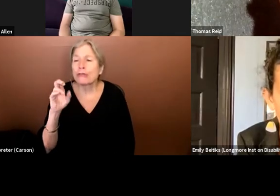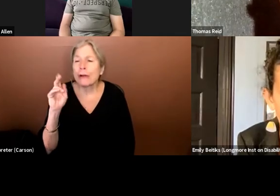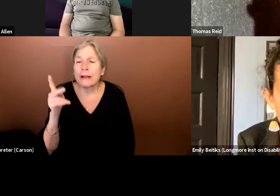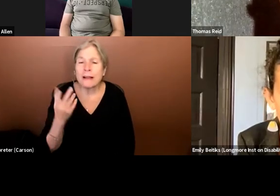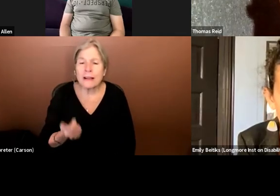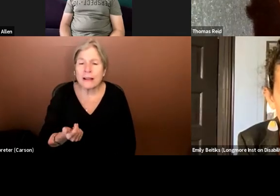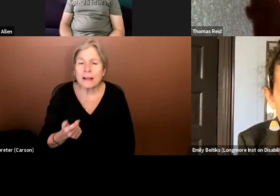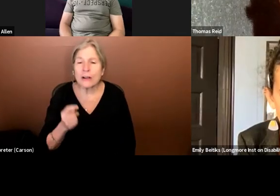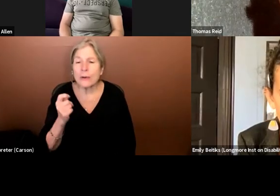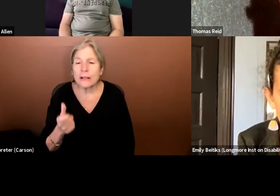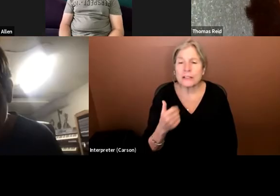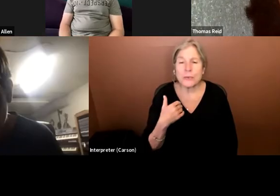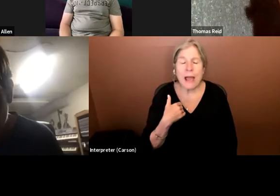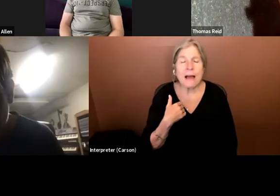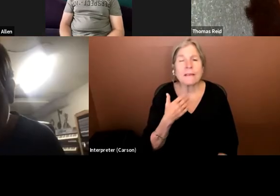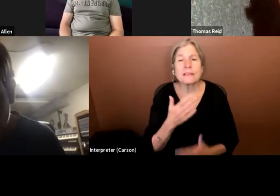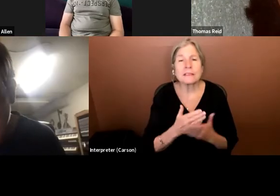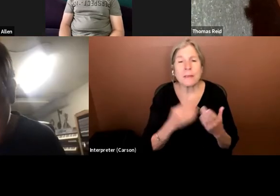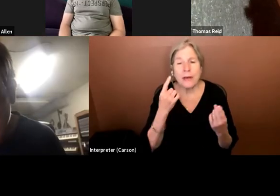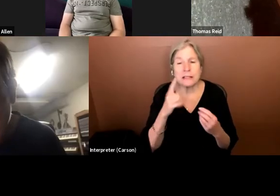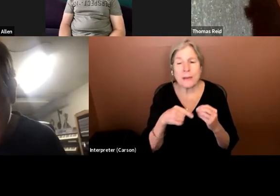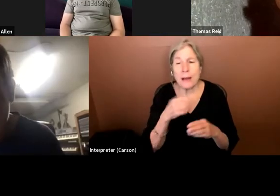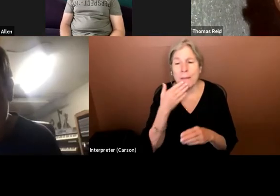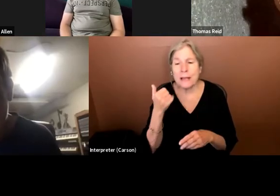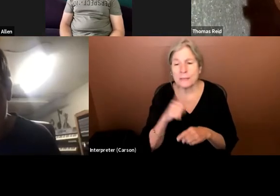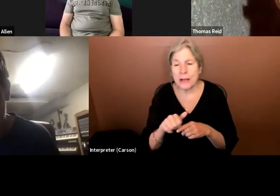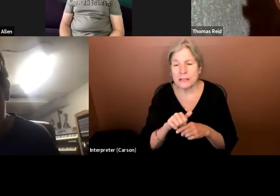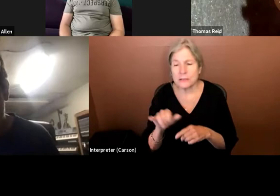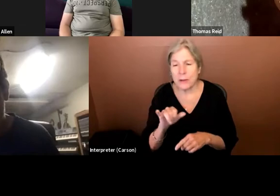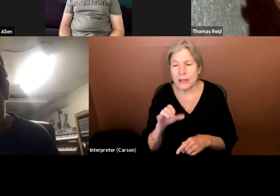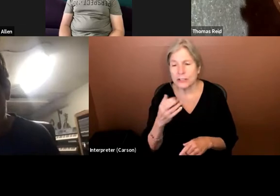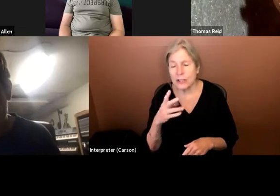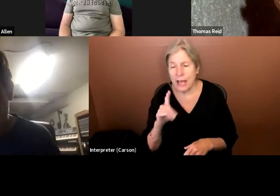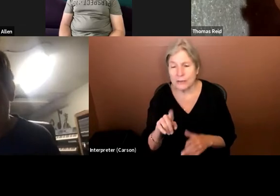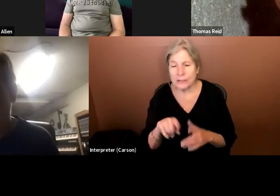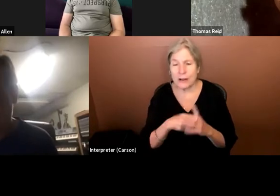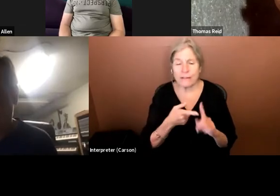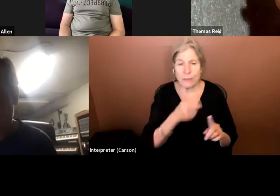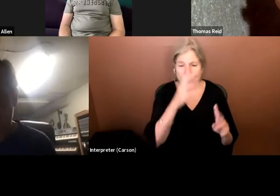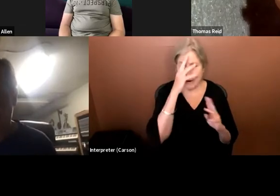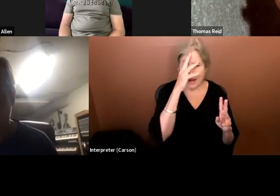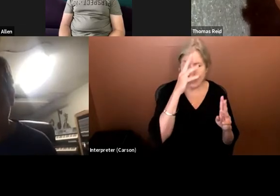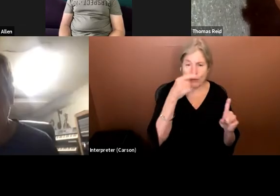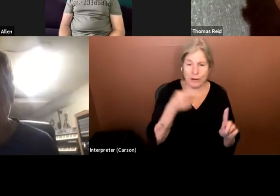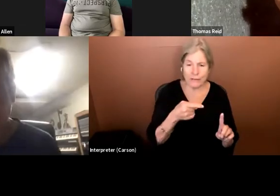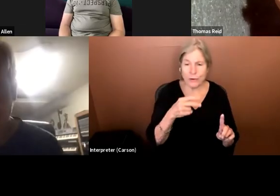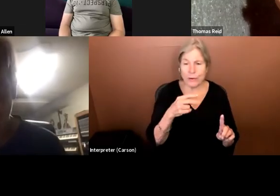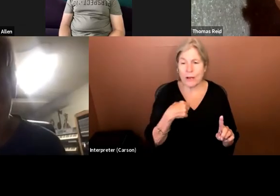quickly do you have some thoughts on best practices as well. Chad was from the creative point of view. I was wondering what you think about best